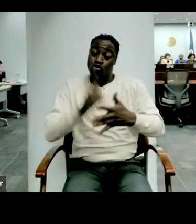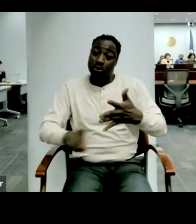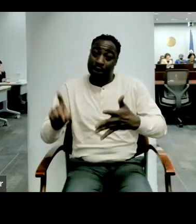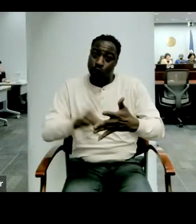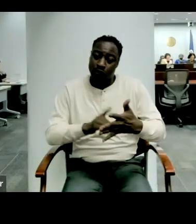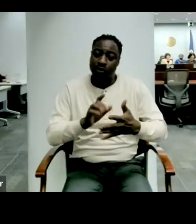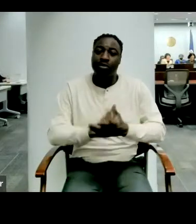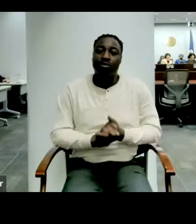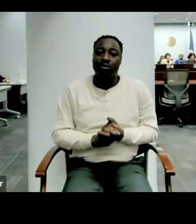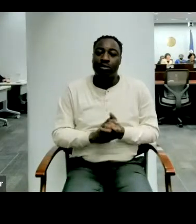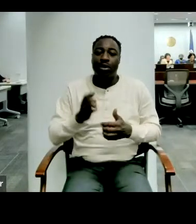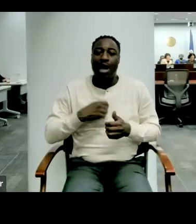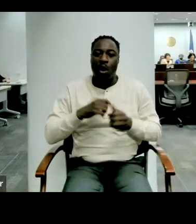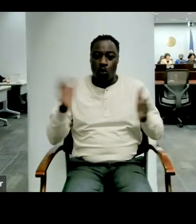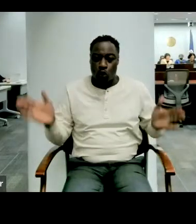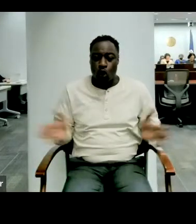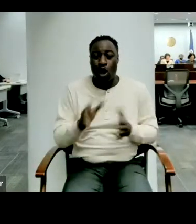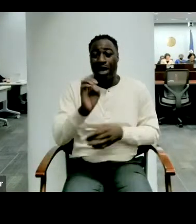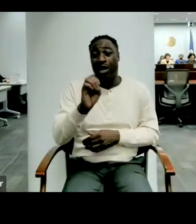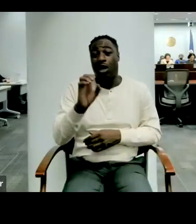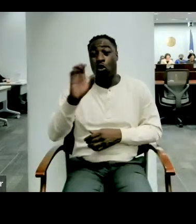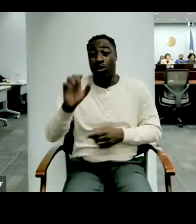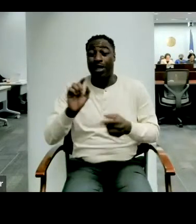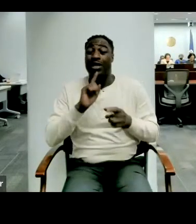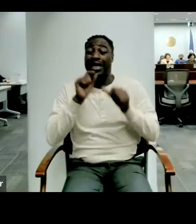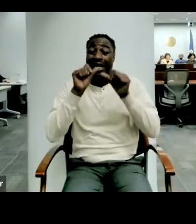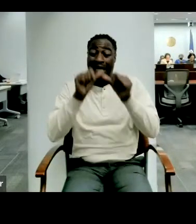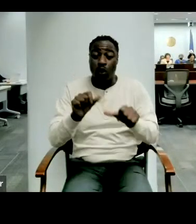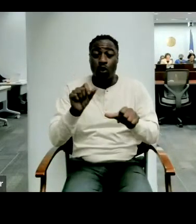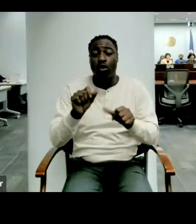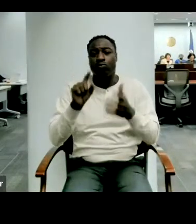So I would encourage the EEOC to continue looking into those cases